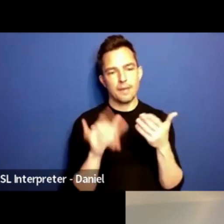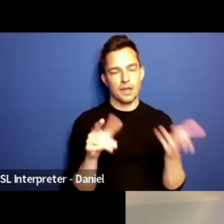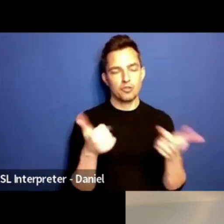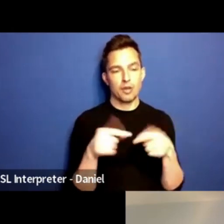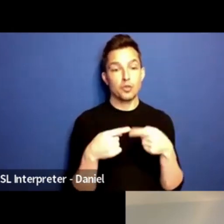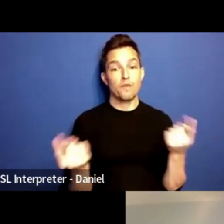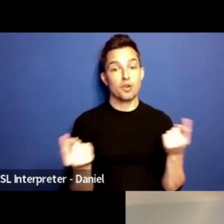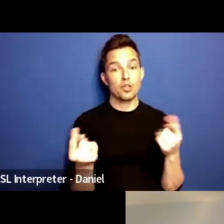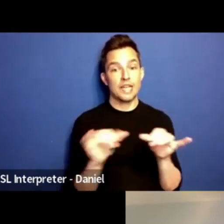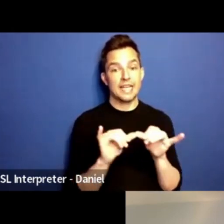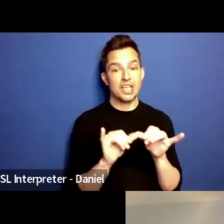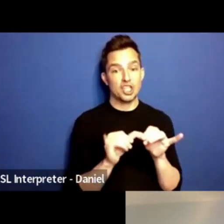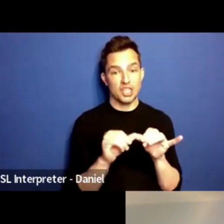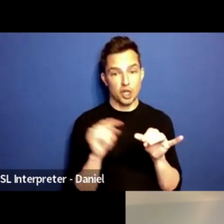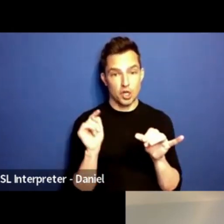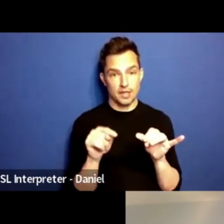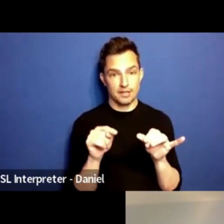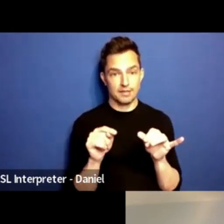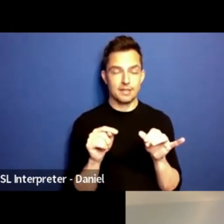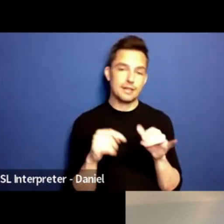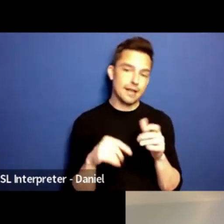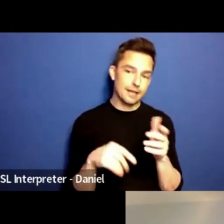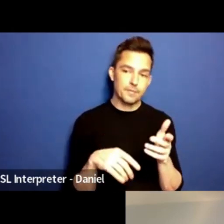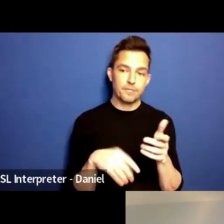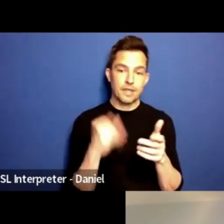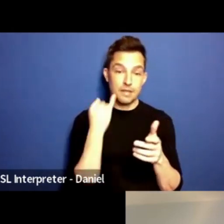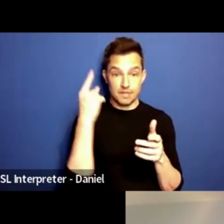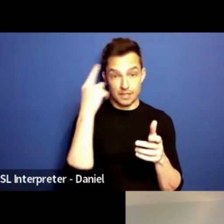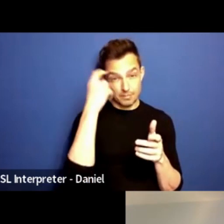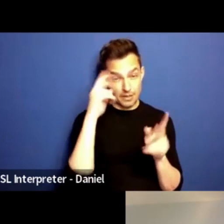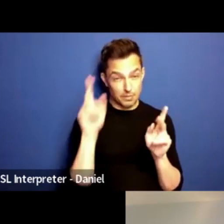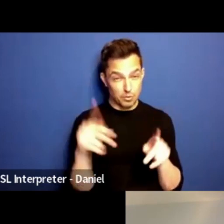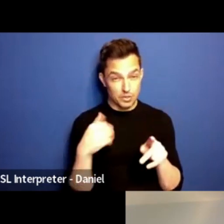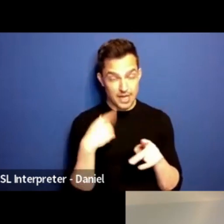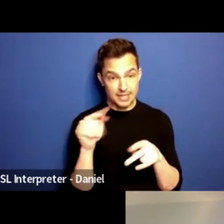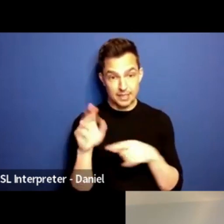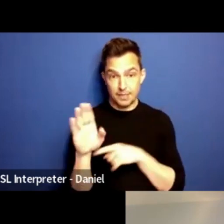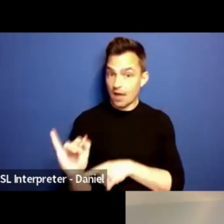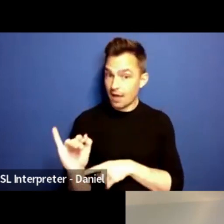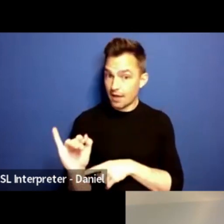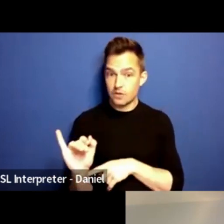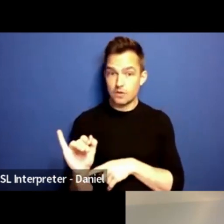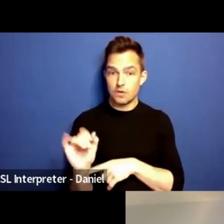engineer it is to where if it's suspected that a person has a TBI or some type of disability,